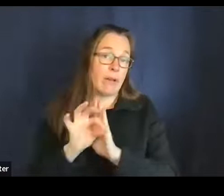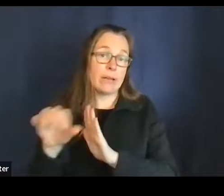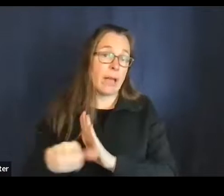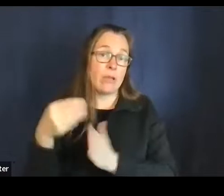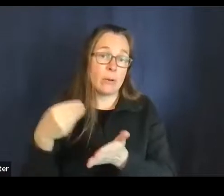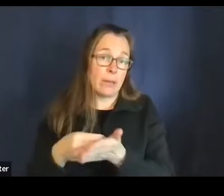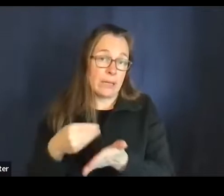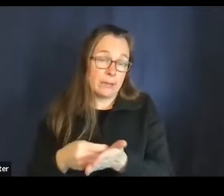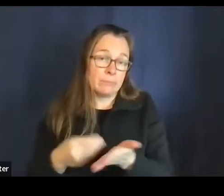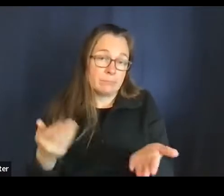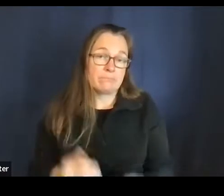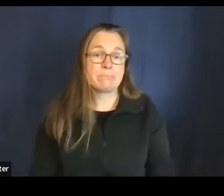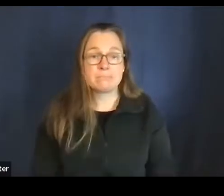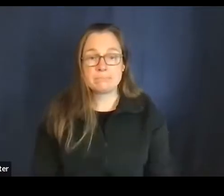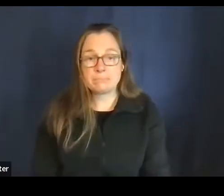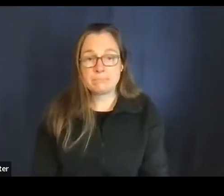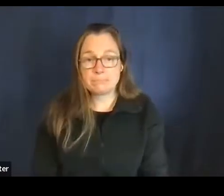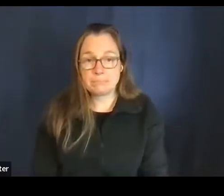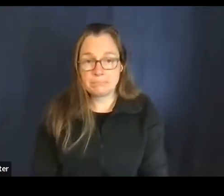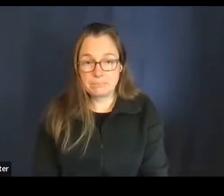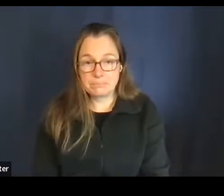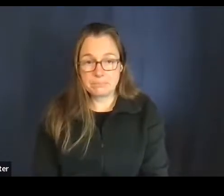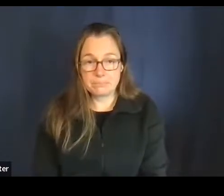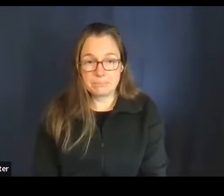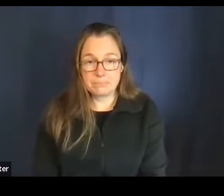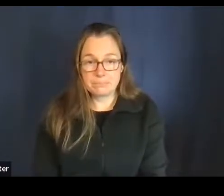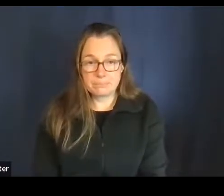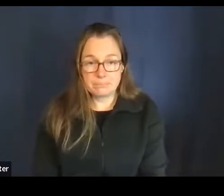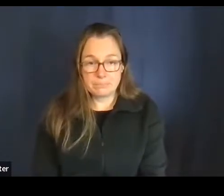existing programs.